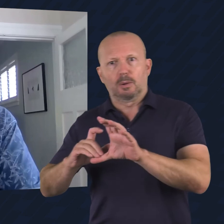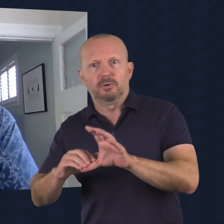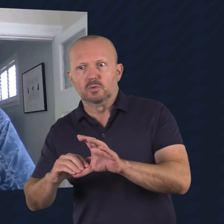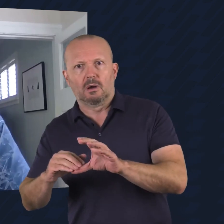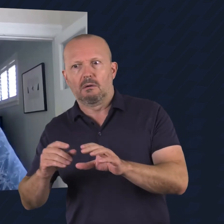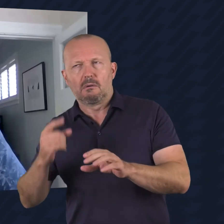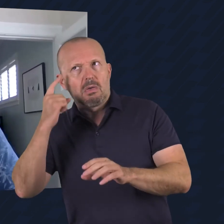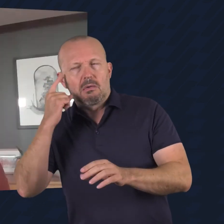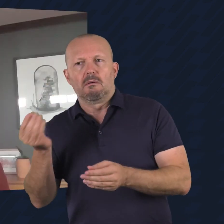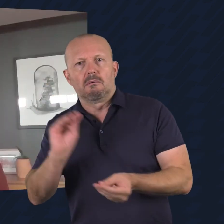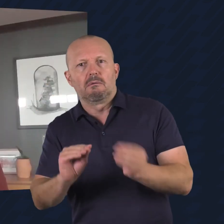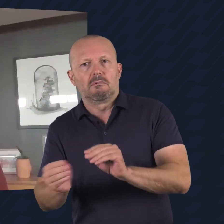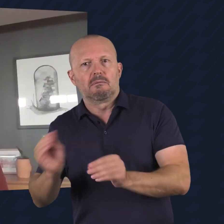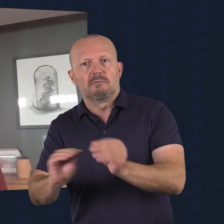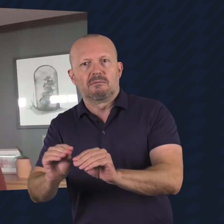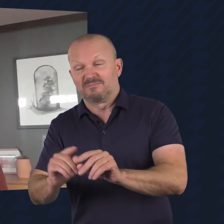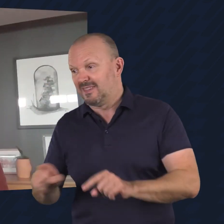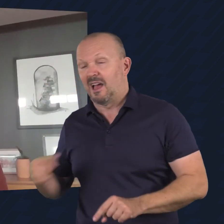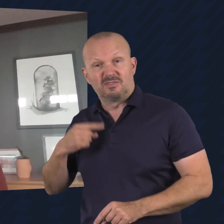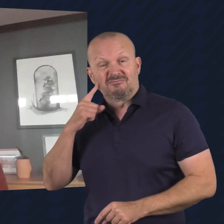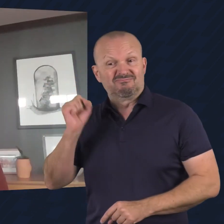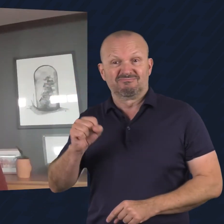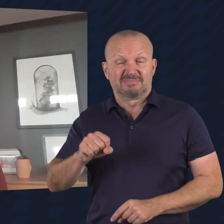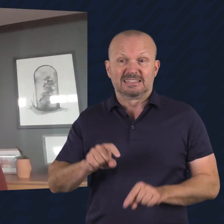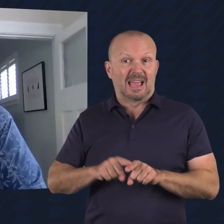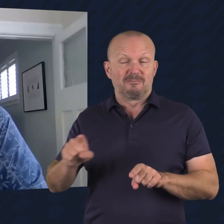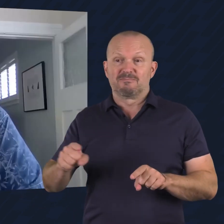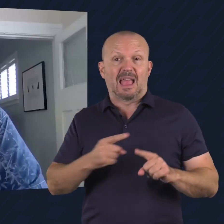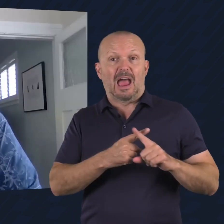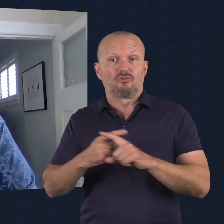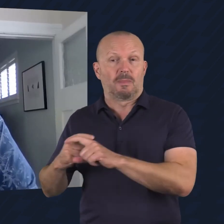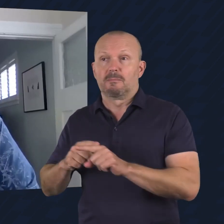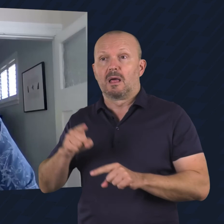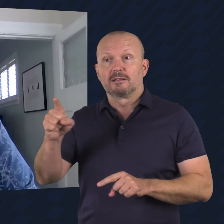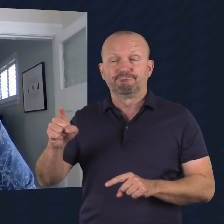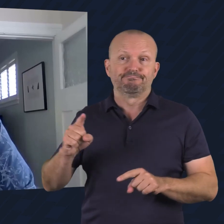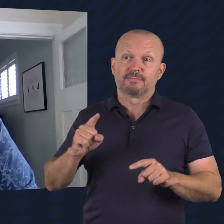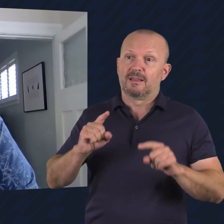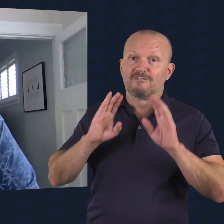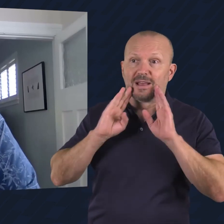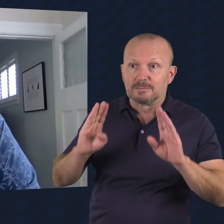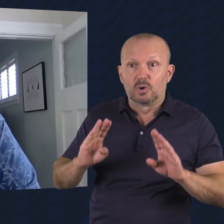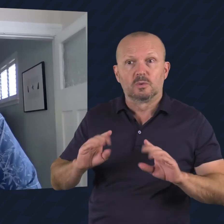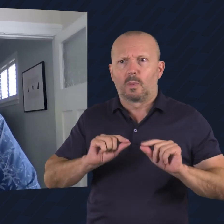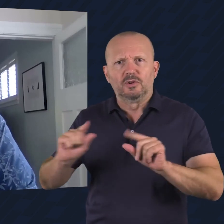Yeah, if we remove some of those... Just thinking of Facebook and what they do and the things we can learn from the way that they manipulate all that...